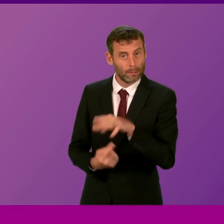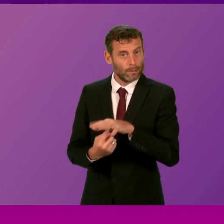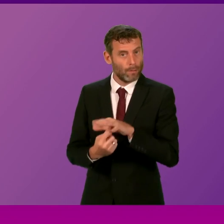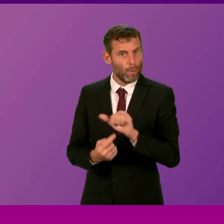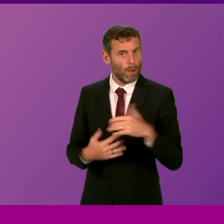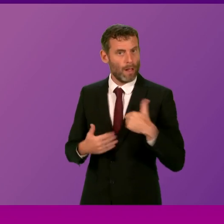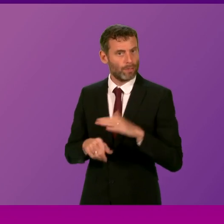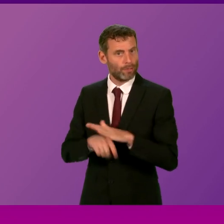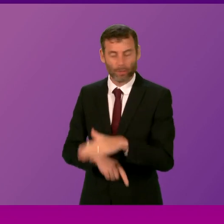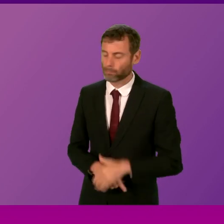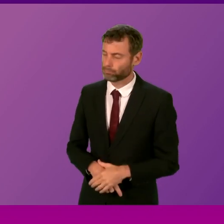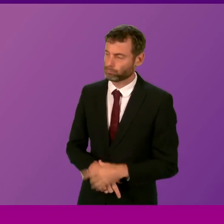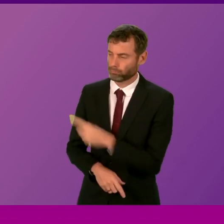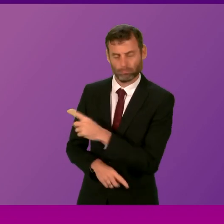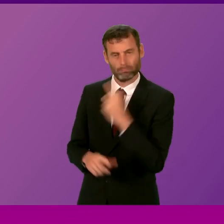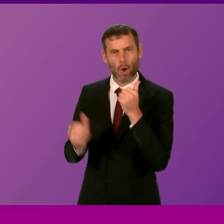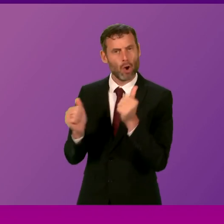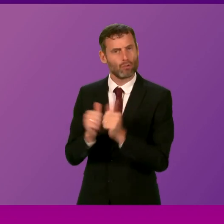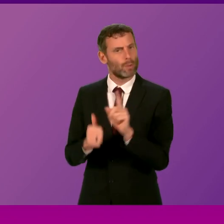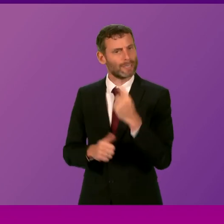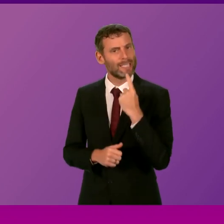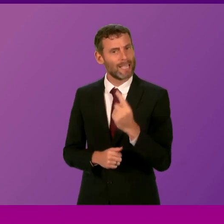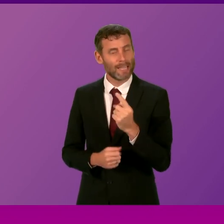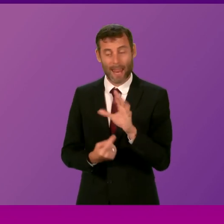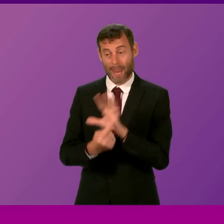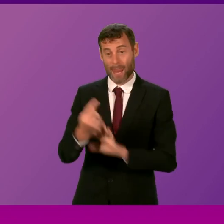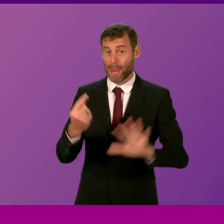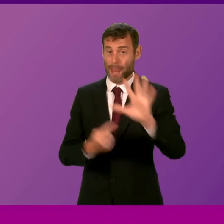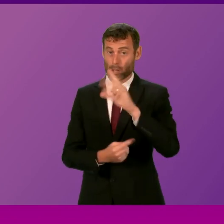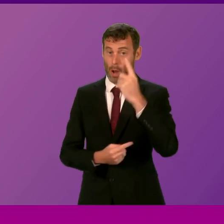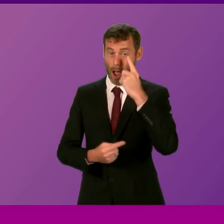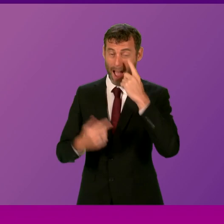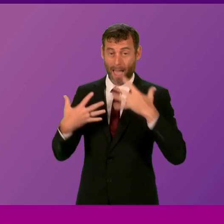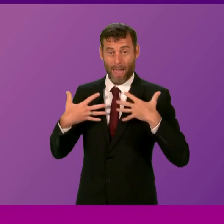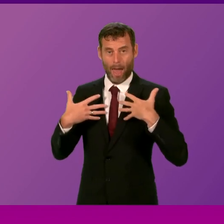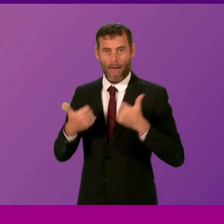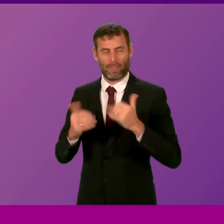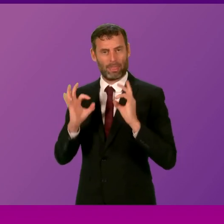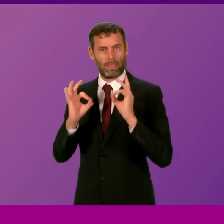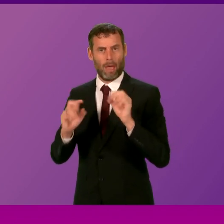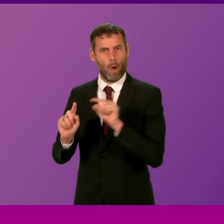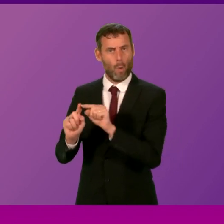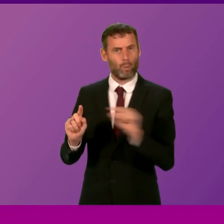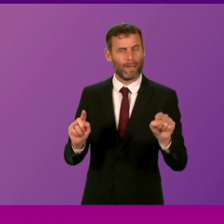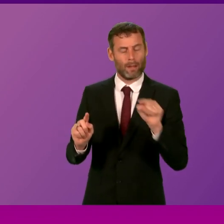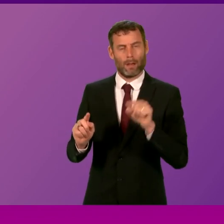I agree with Stuart McMillan that national eye health week is a timely opportunity to highlight